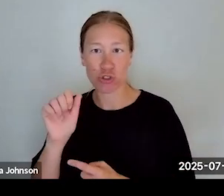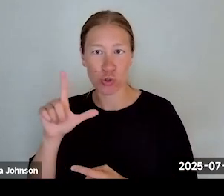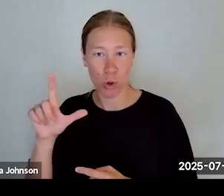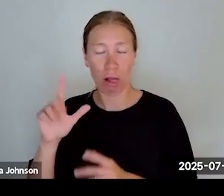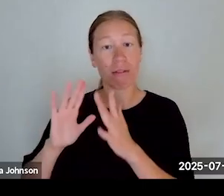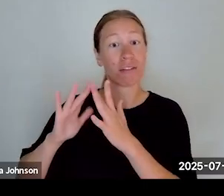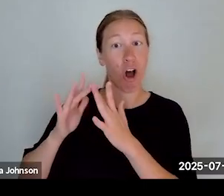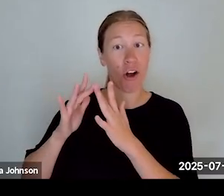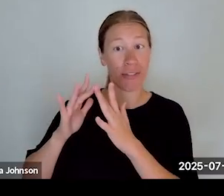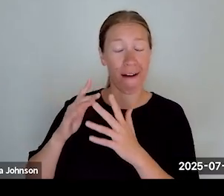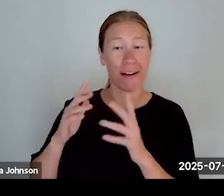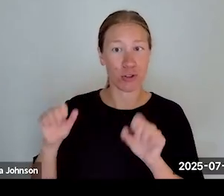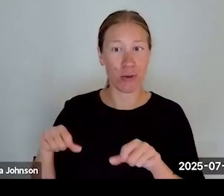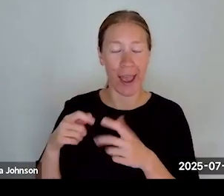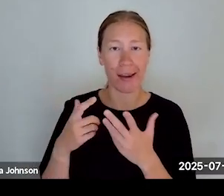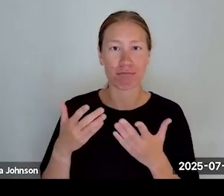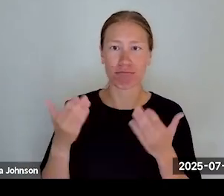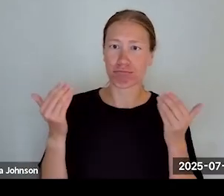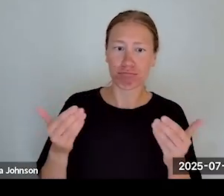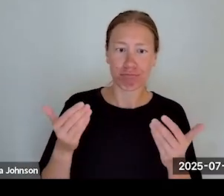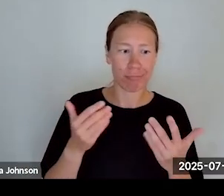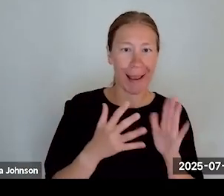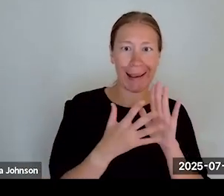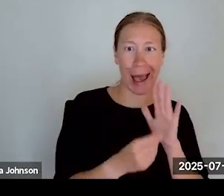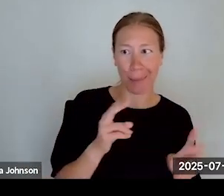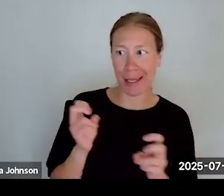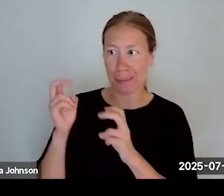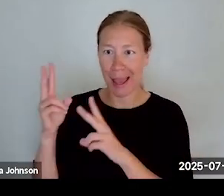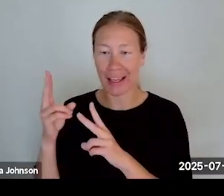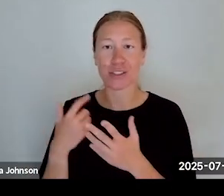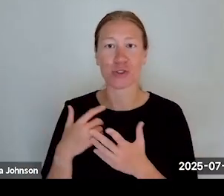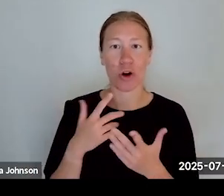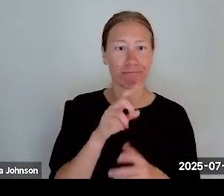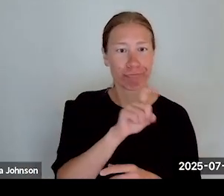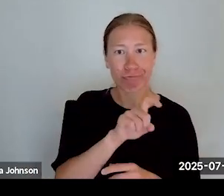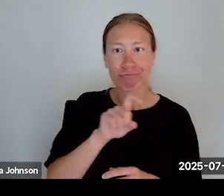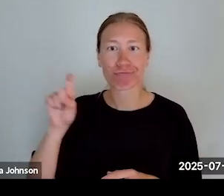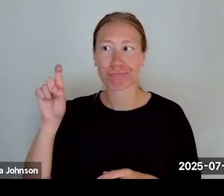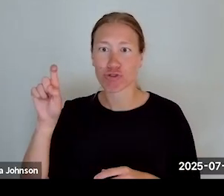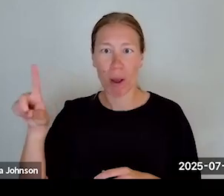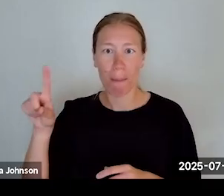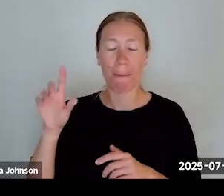which allows you to copy and paste or drag and drop text into your web browser with the ability to choose a preferred voice